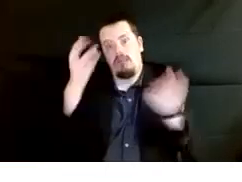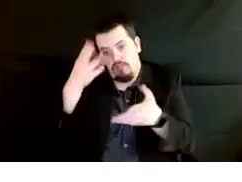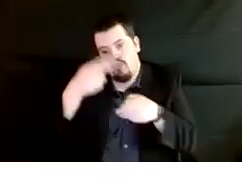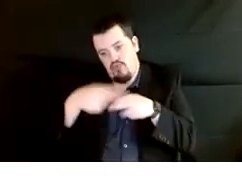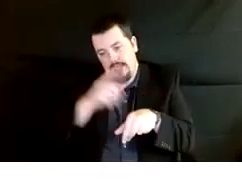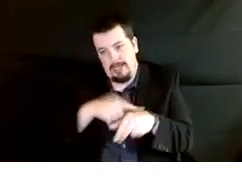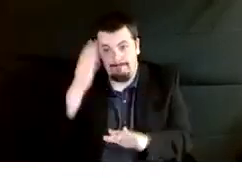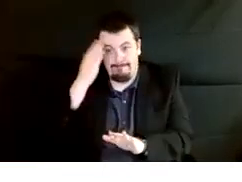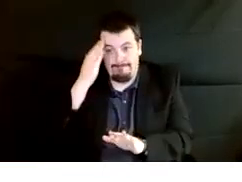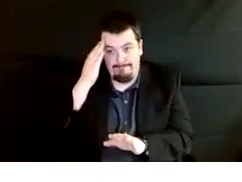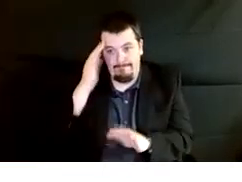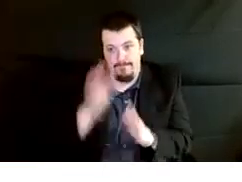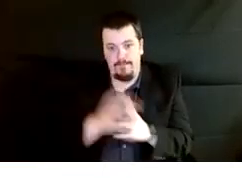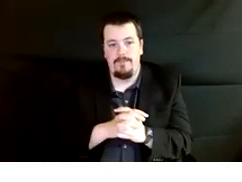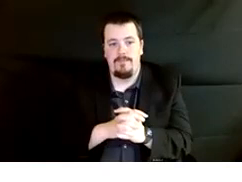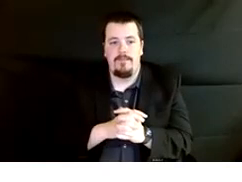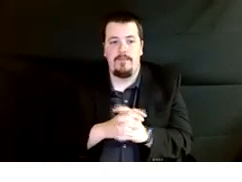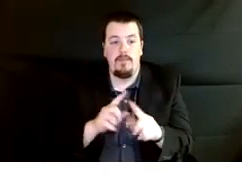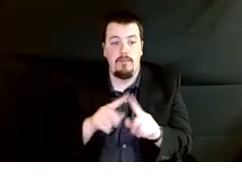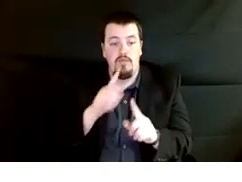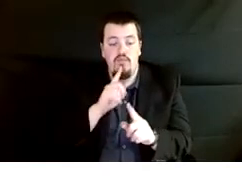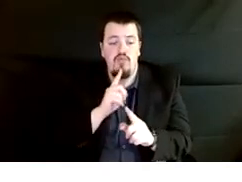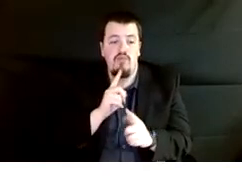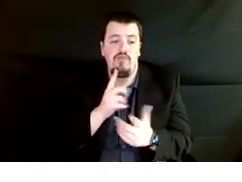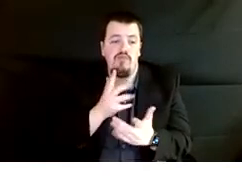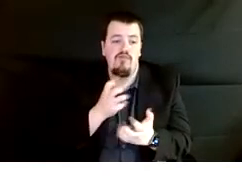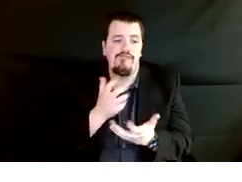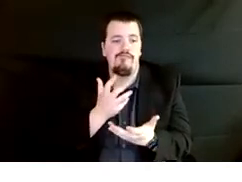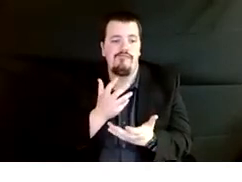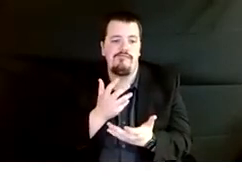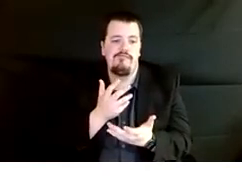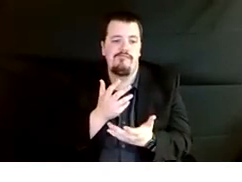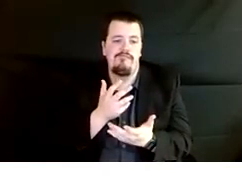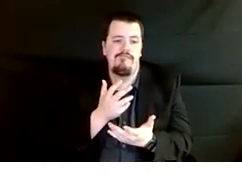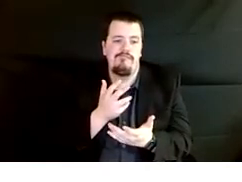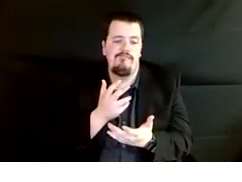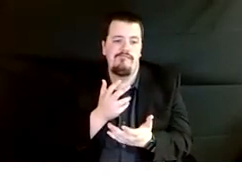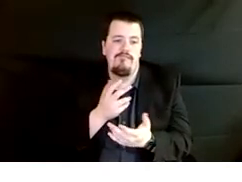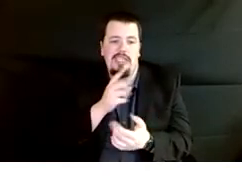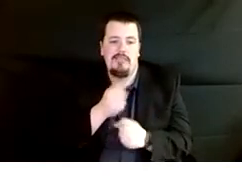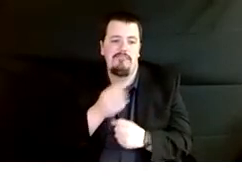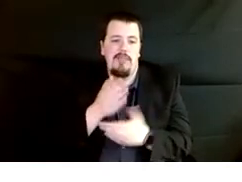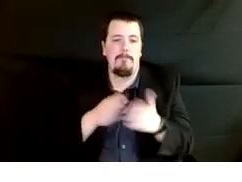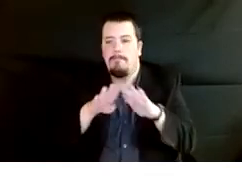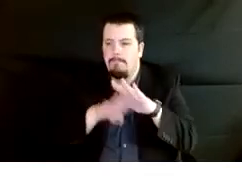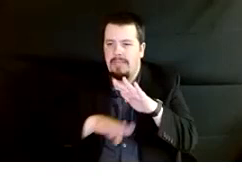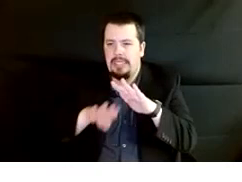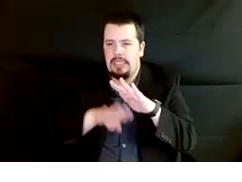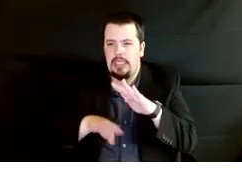um but we really wanted to be able to at least get some of the basic stuff and and the important